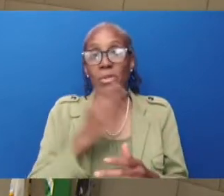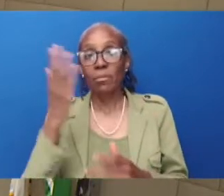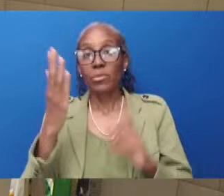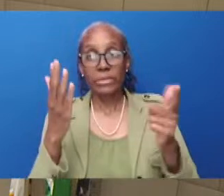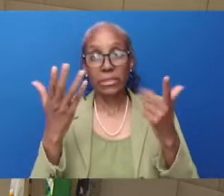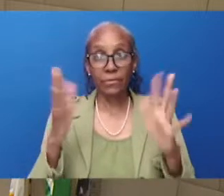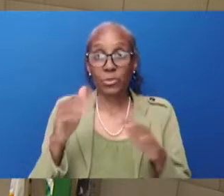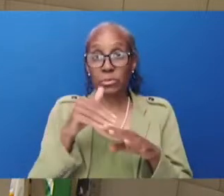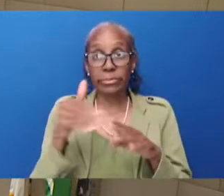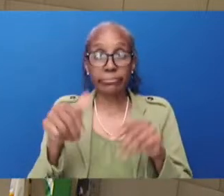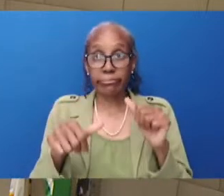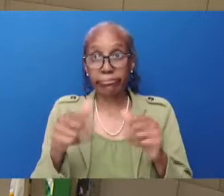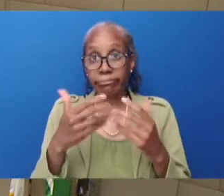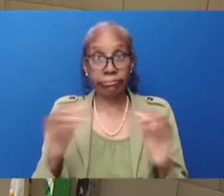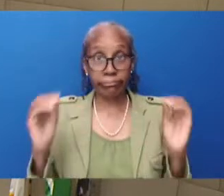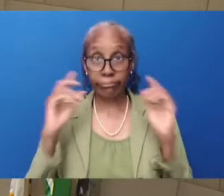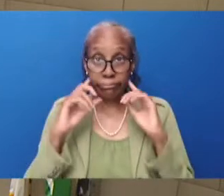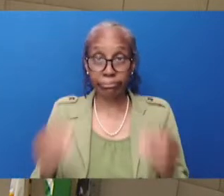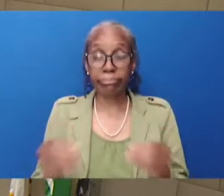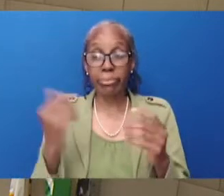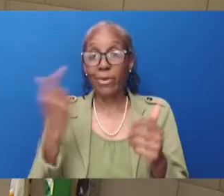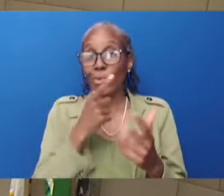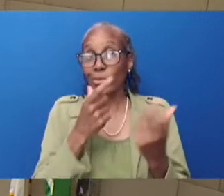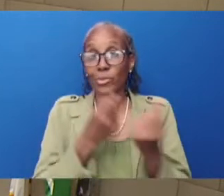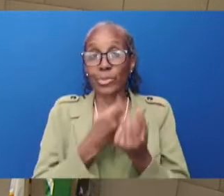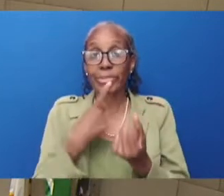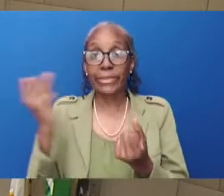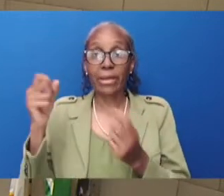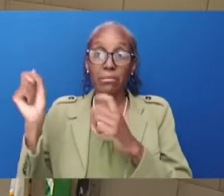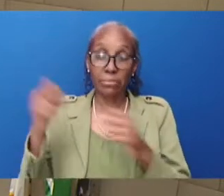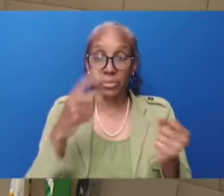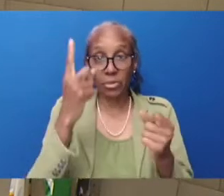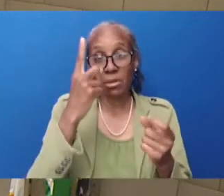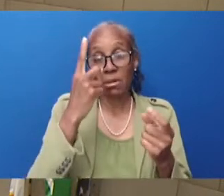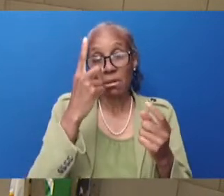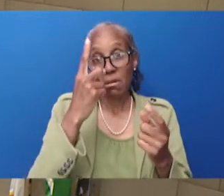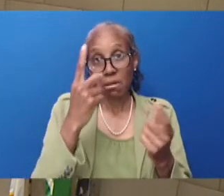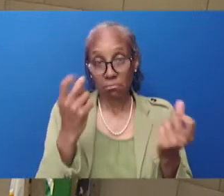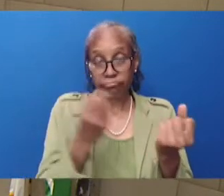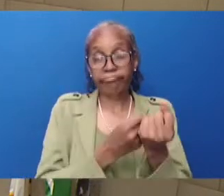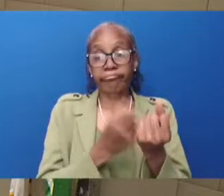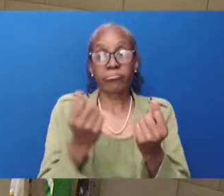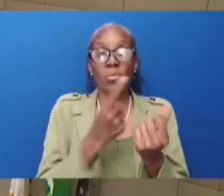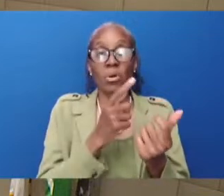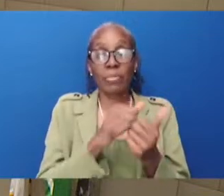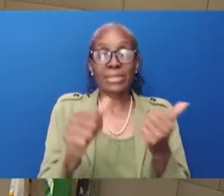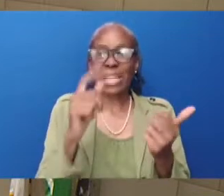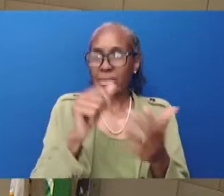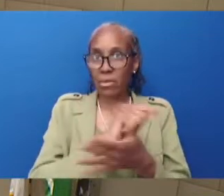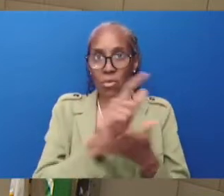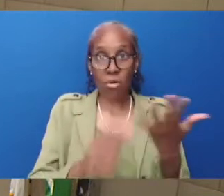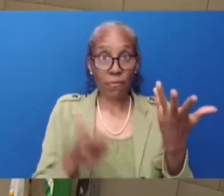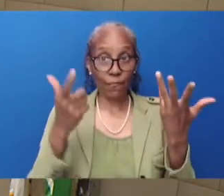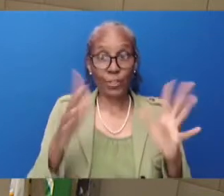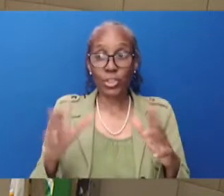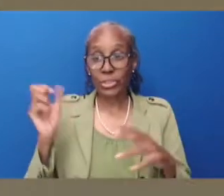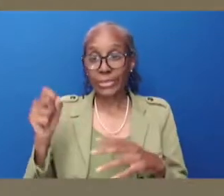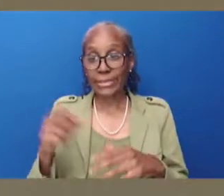REAPPOINTMENT. SO MOVED. SECOND. MOVED AND SECONDED. ANY UNREADINESS? HEARING DONE NONE, ALL IN FAVOR, SAY AYE?